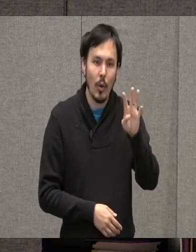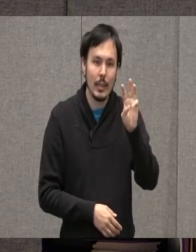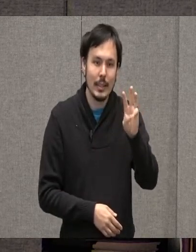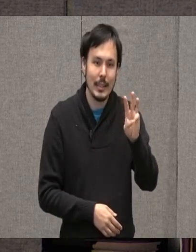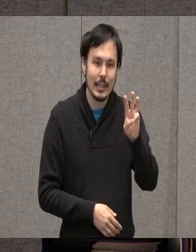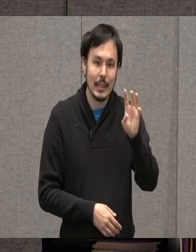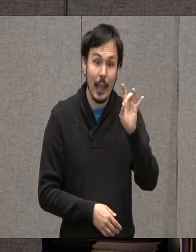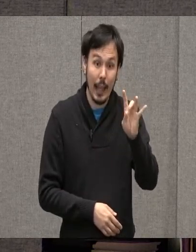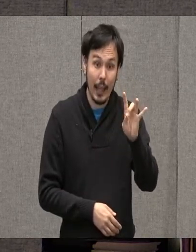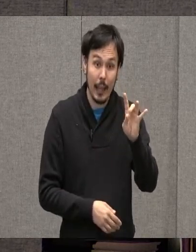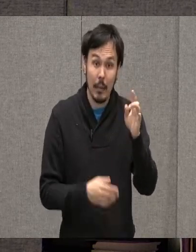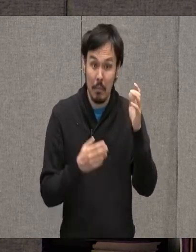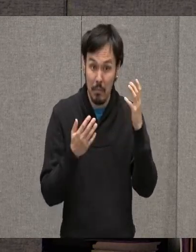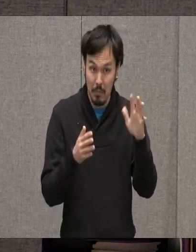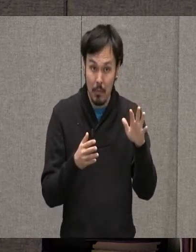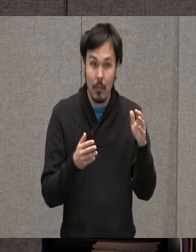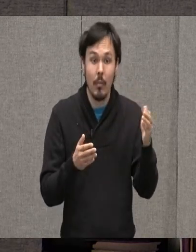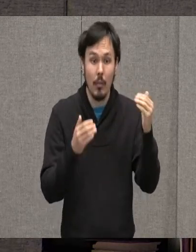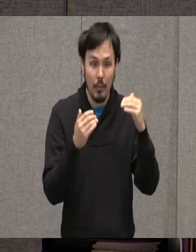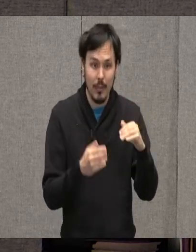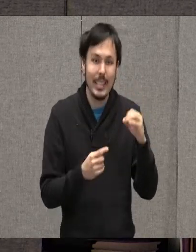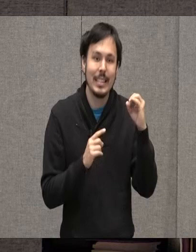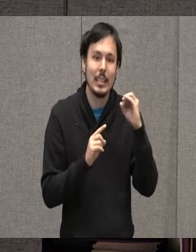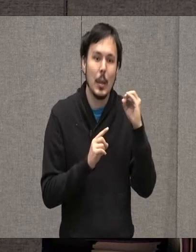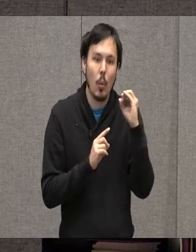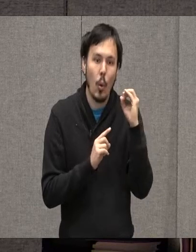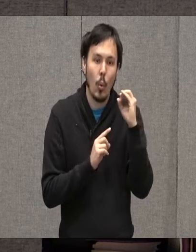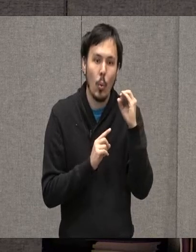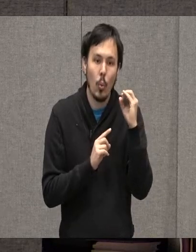and then that zero comes at the end right.